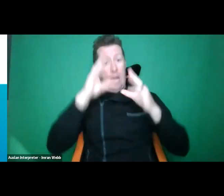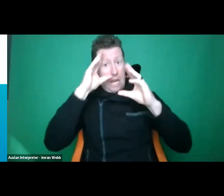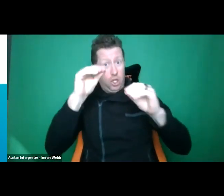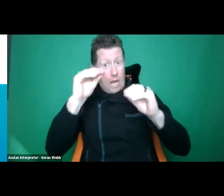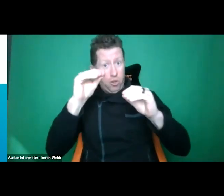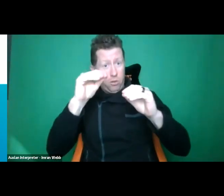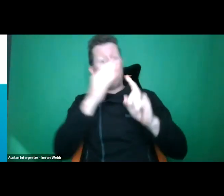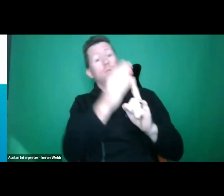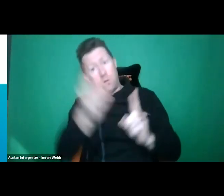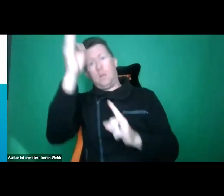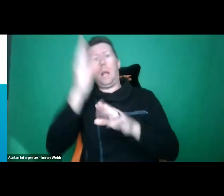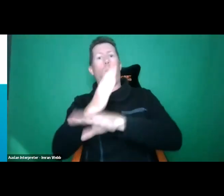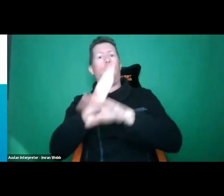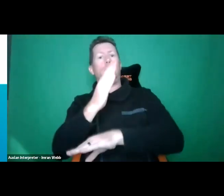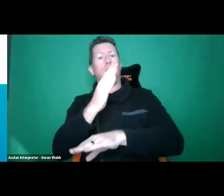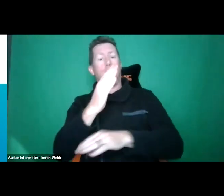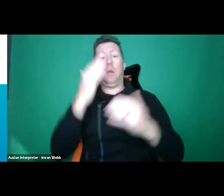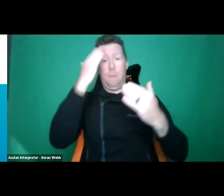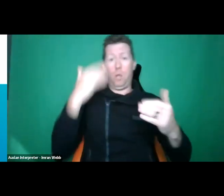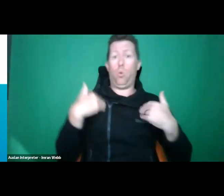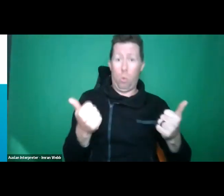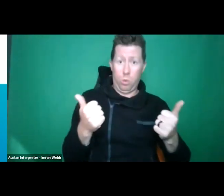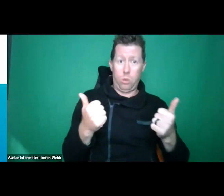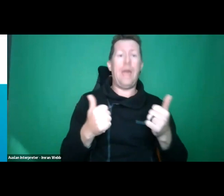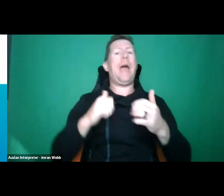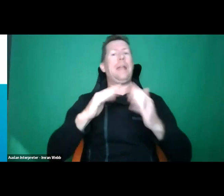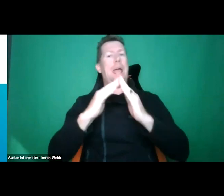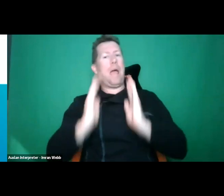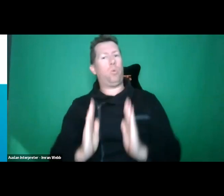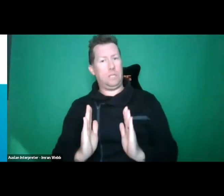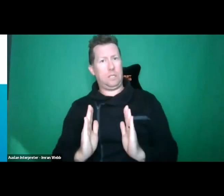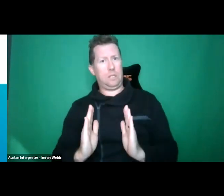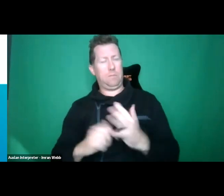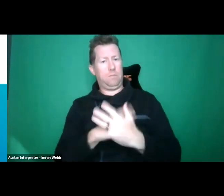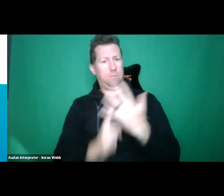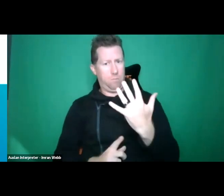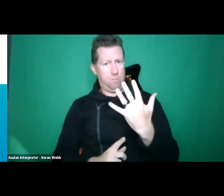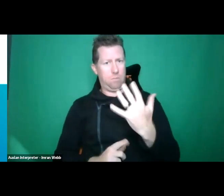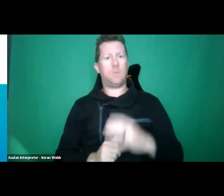mental illness and housing Australia,